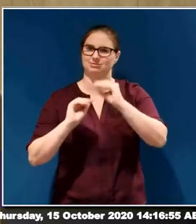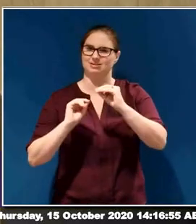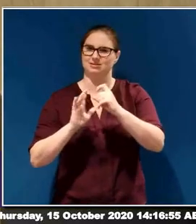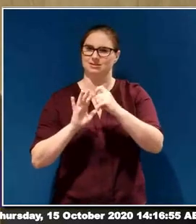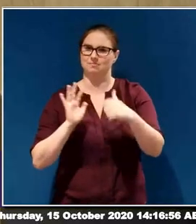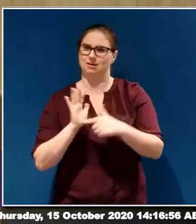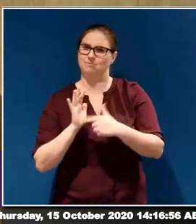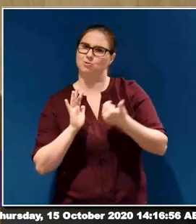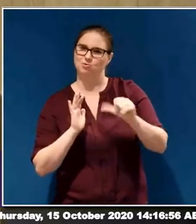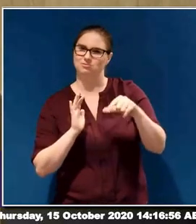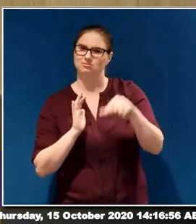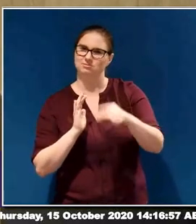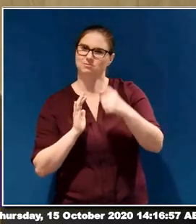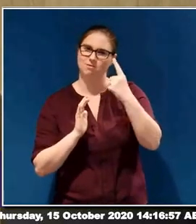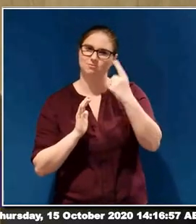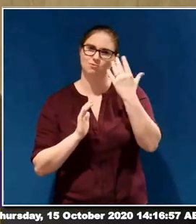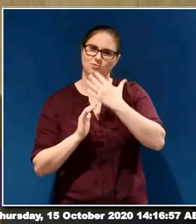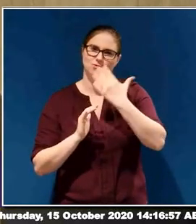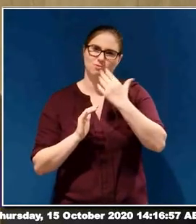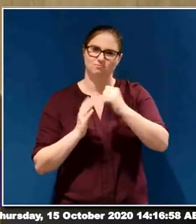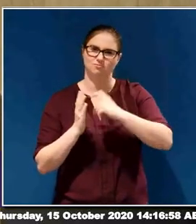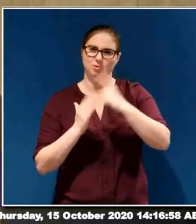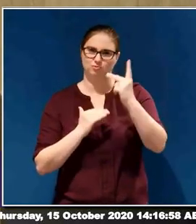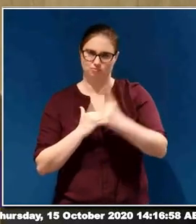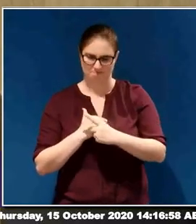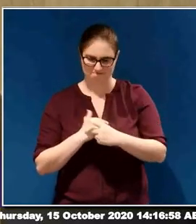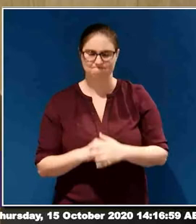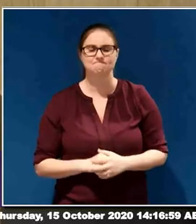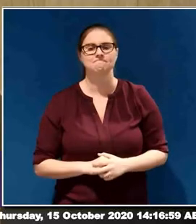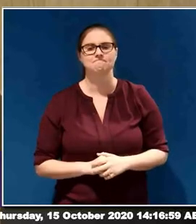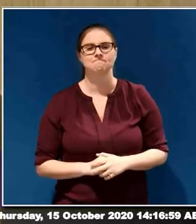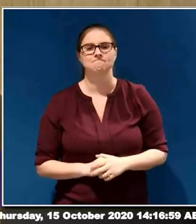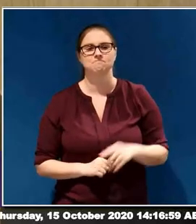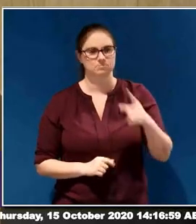telling me that I've been allocated as a case manager for a student, and then